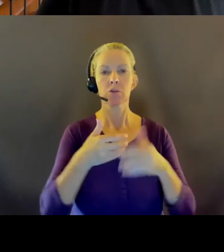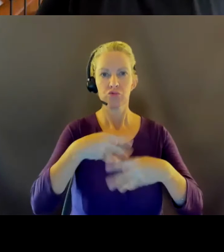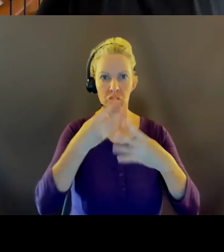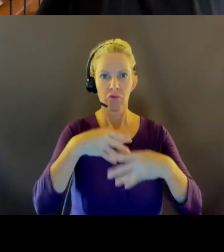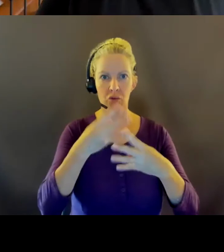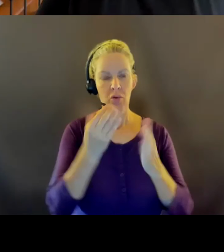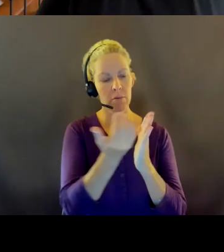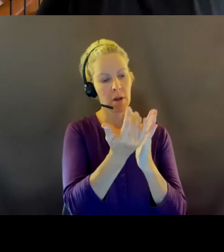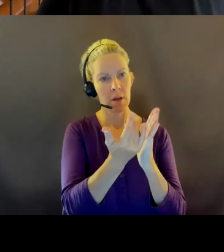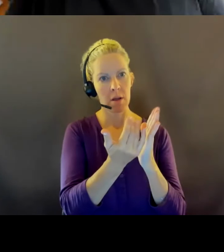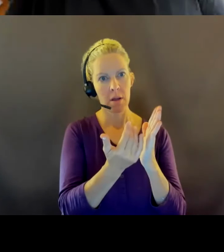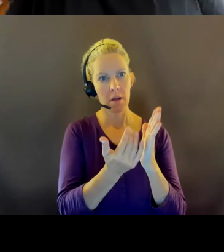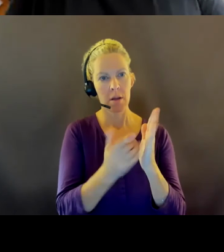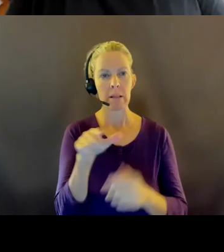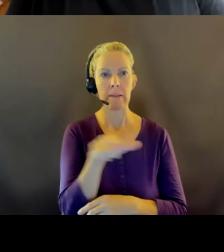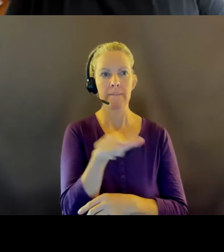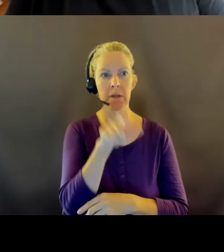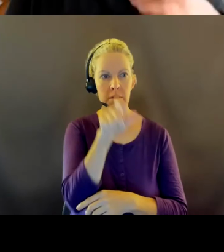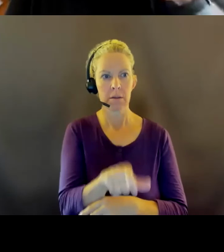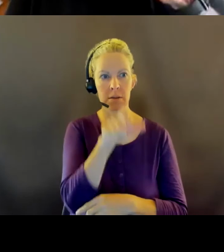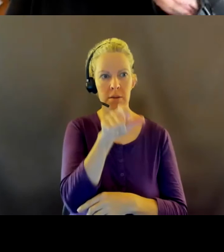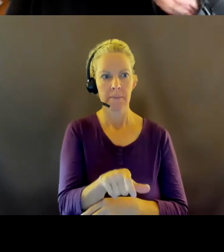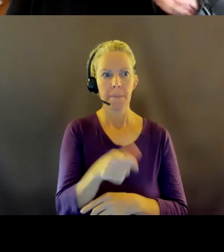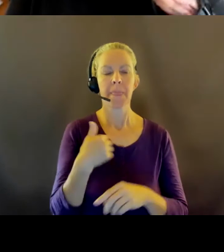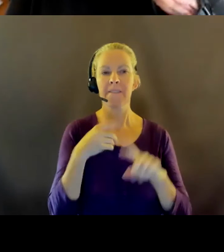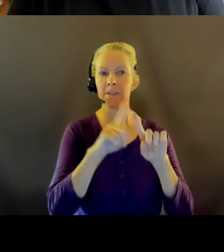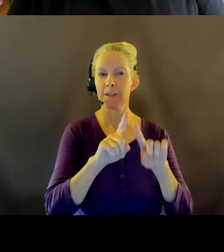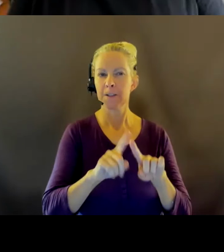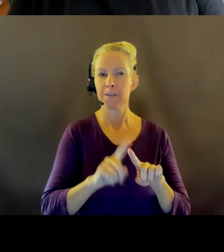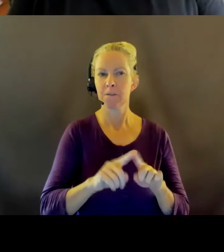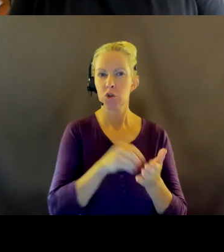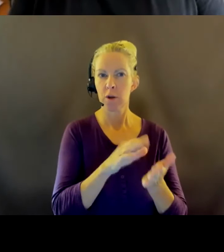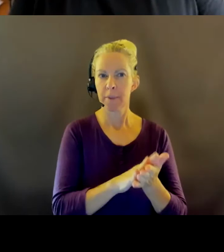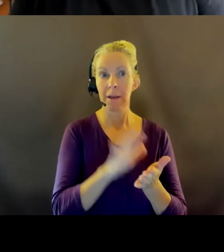let's see -- these different documents I'm talking about. This is the one that we just looked at.